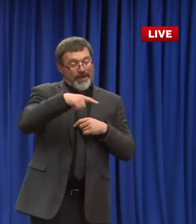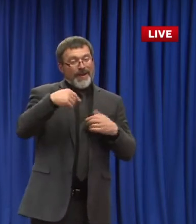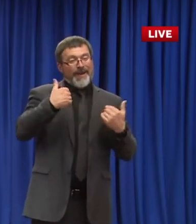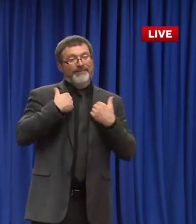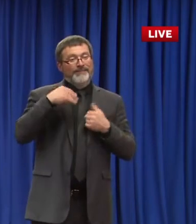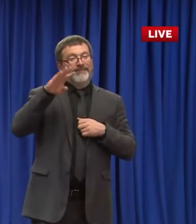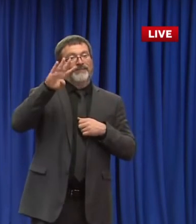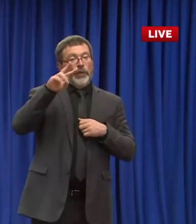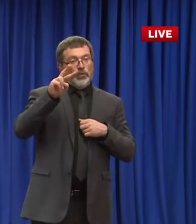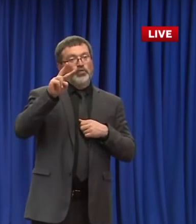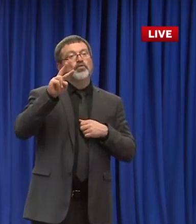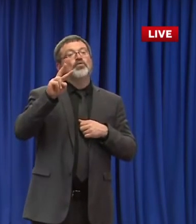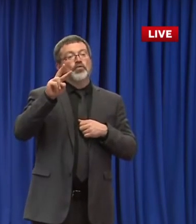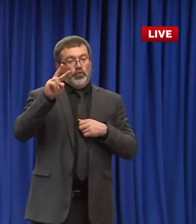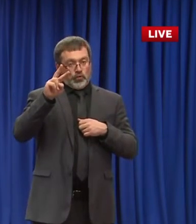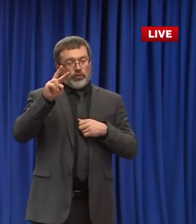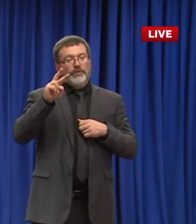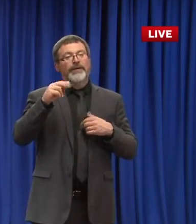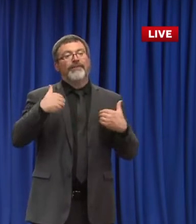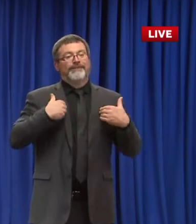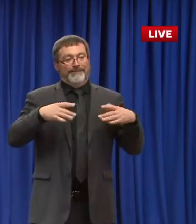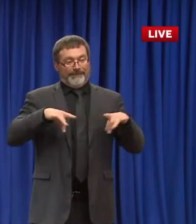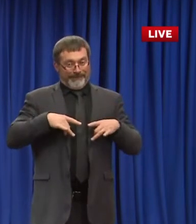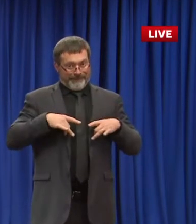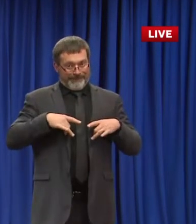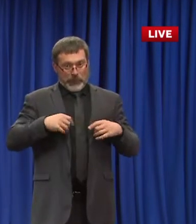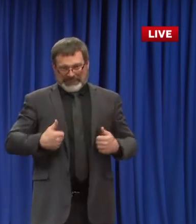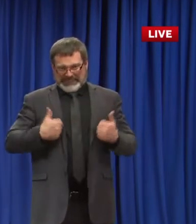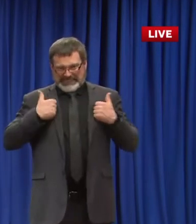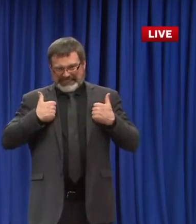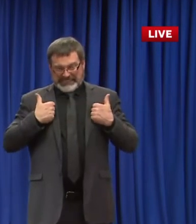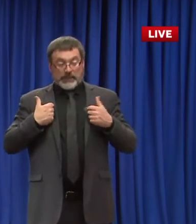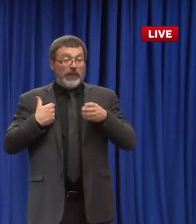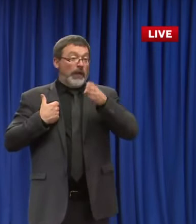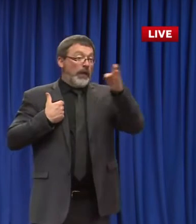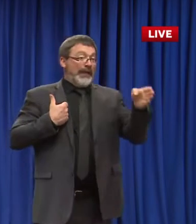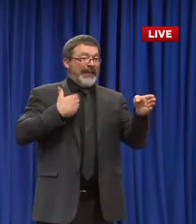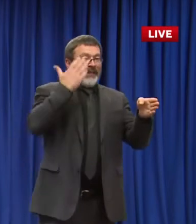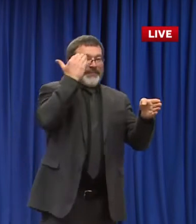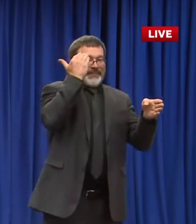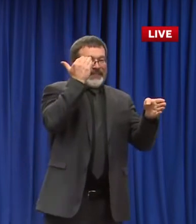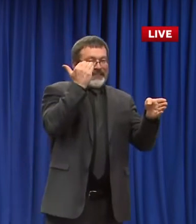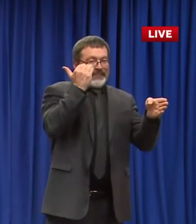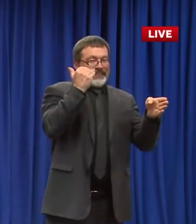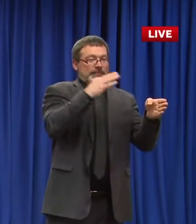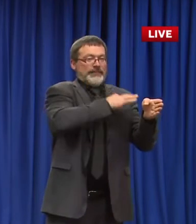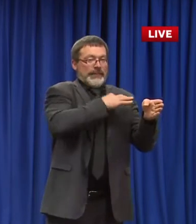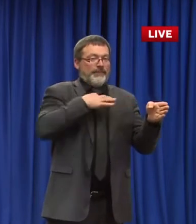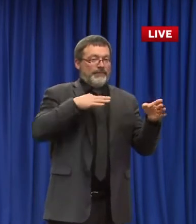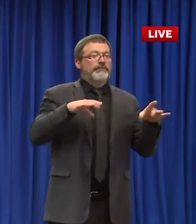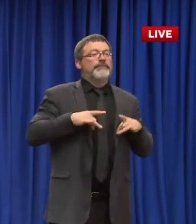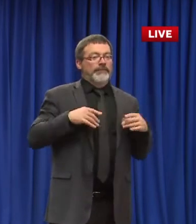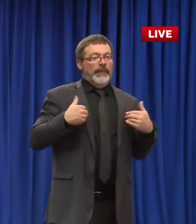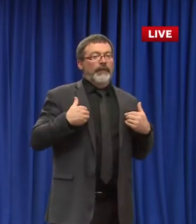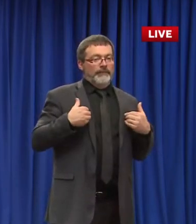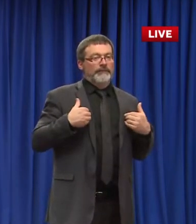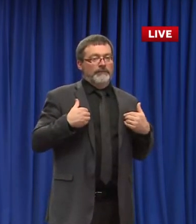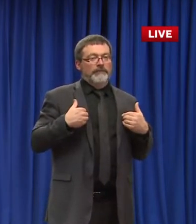THEY CURRENTLY HAVE 42 RESIDENTS THAT HAVE TESTED POSITIVE AND 15 STAFF MEMBERS AND ONE THAT’S STILL UNDER INVESTIGATION.